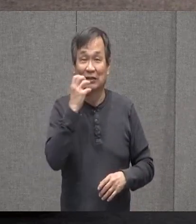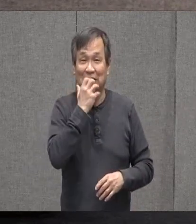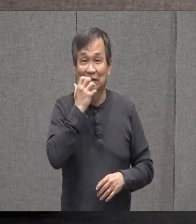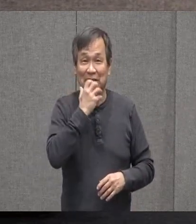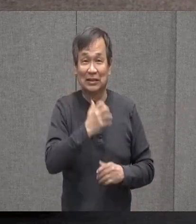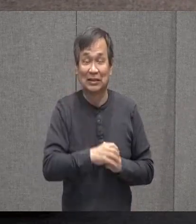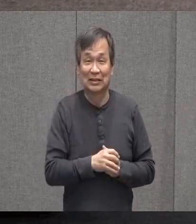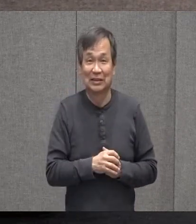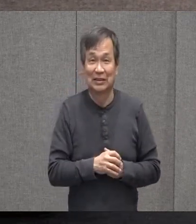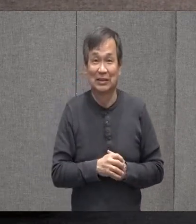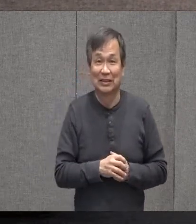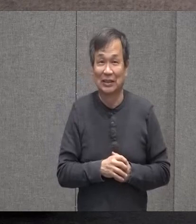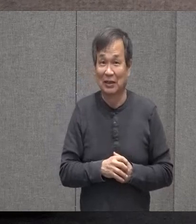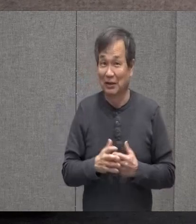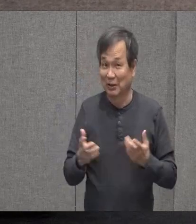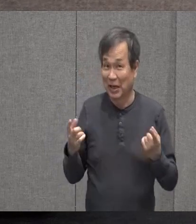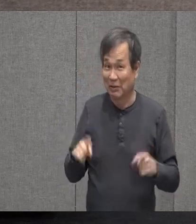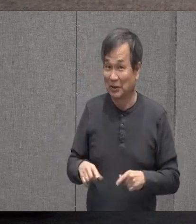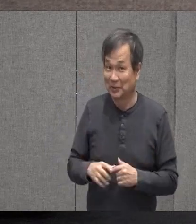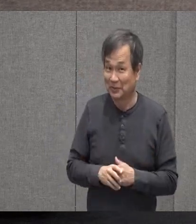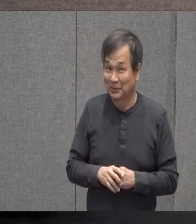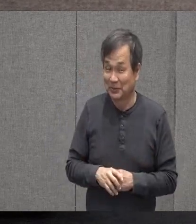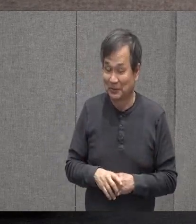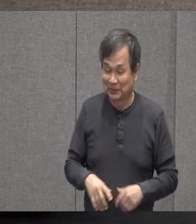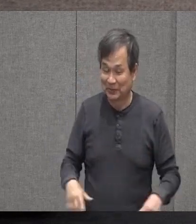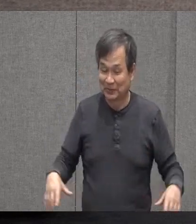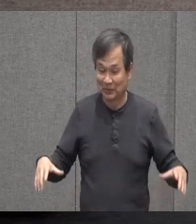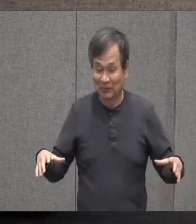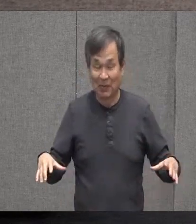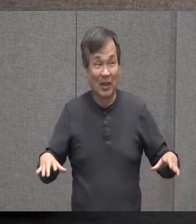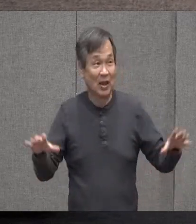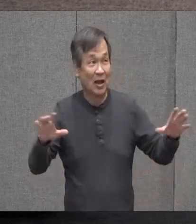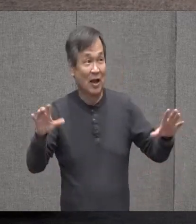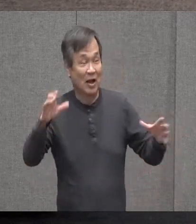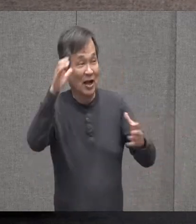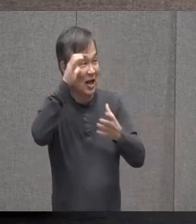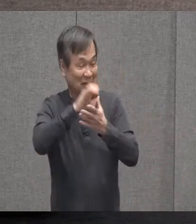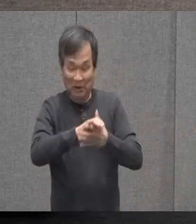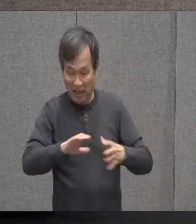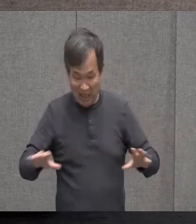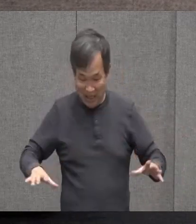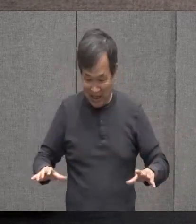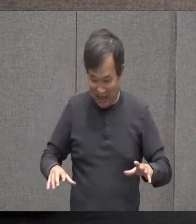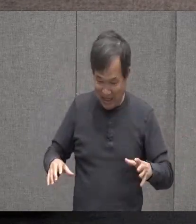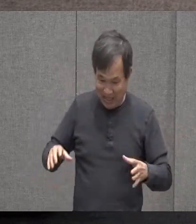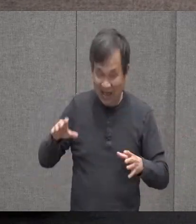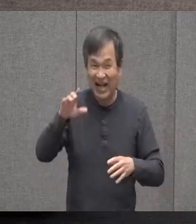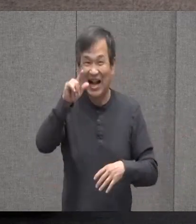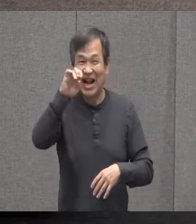Uh oh. I bet you could guess what happens next. Mr. Hatak ran over and grabbed his wife's legs.